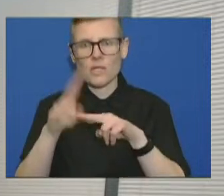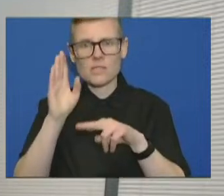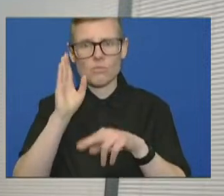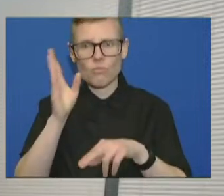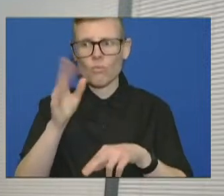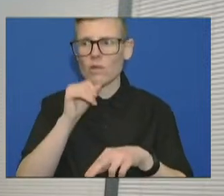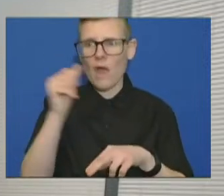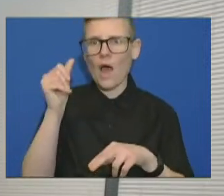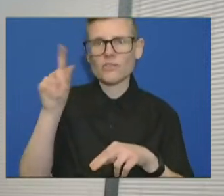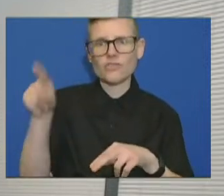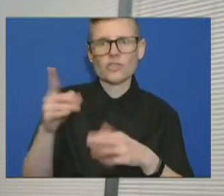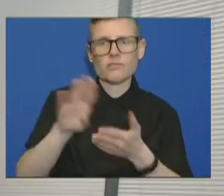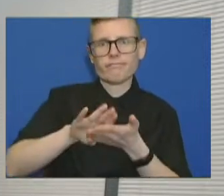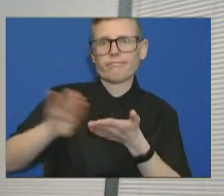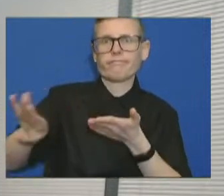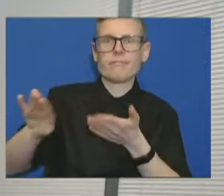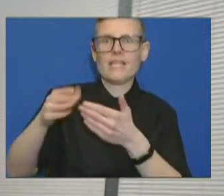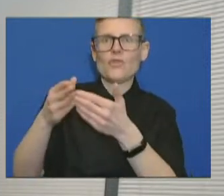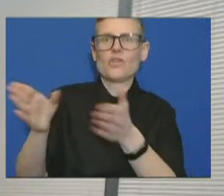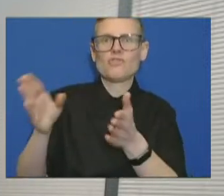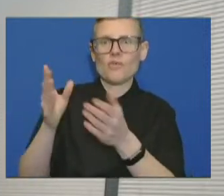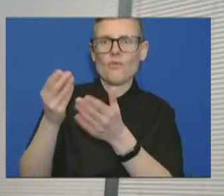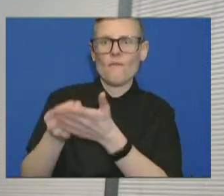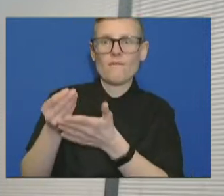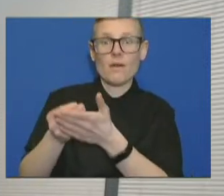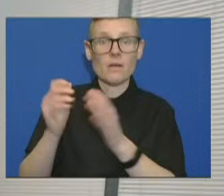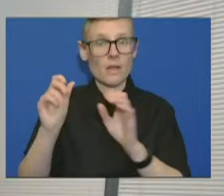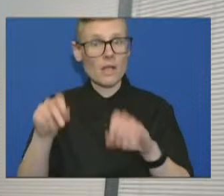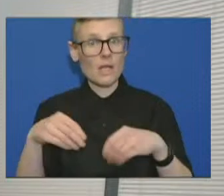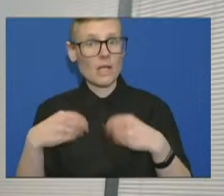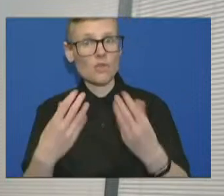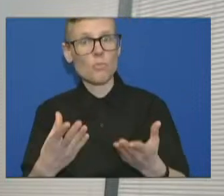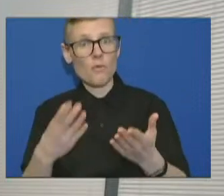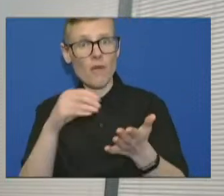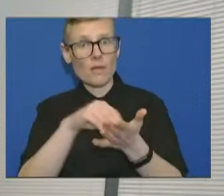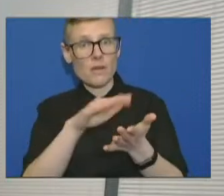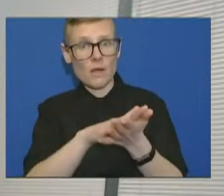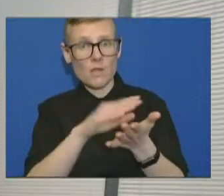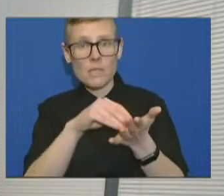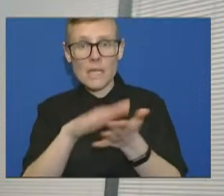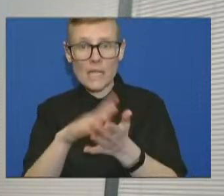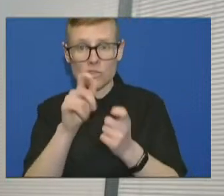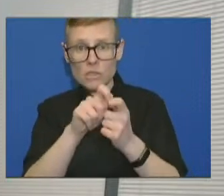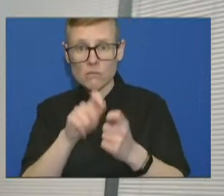that the money raised for the tax increase will not be swept